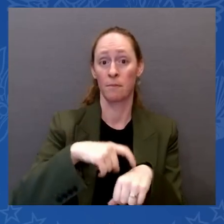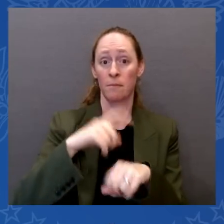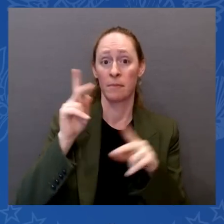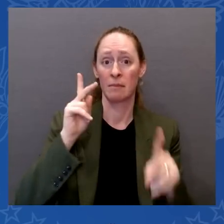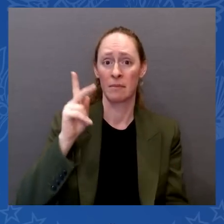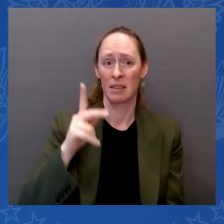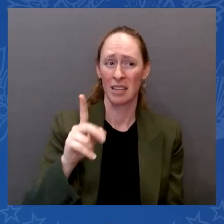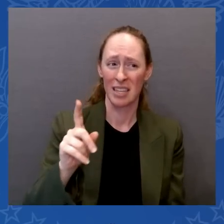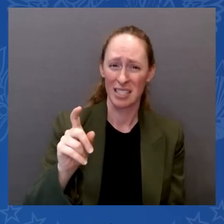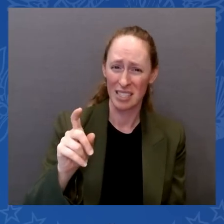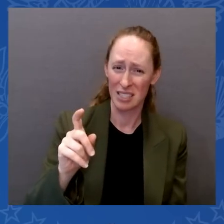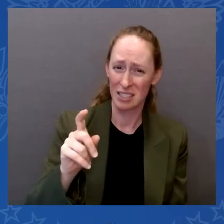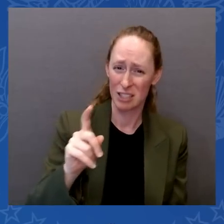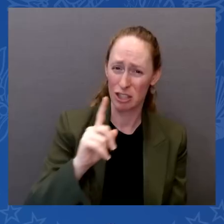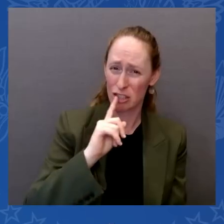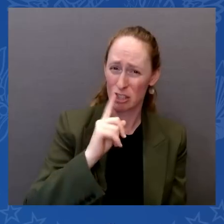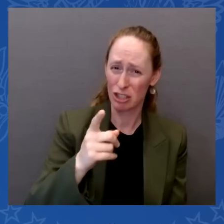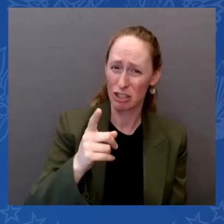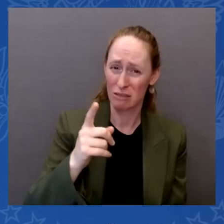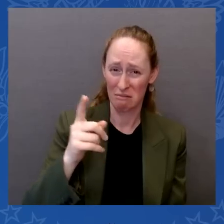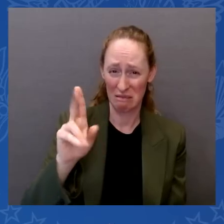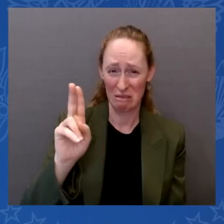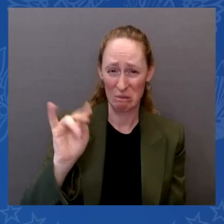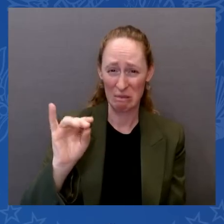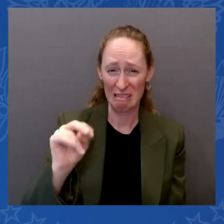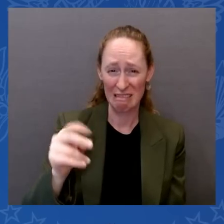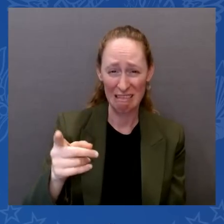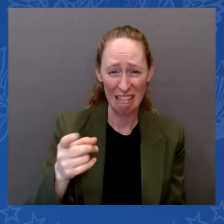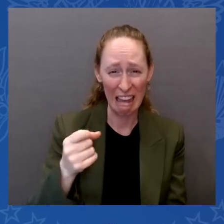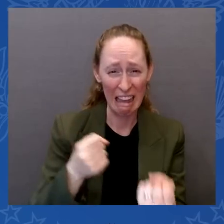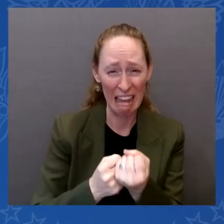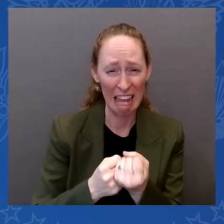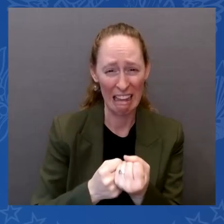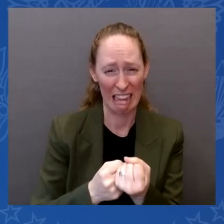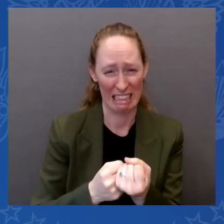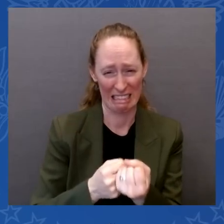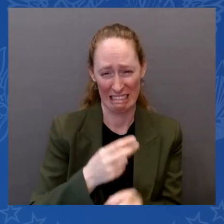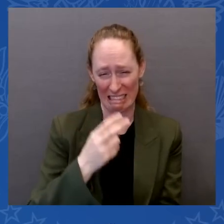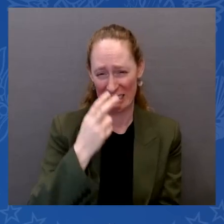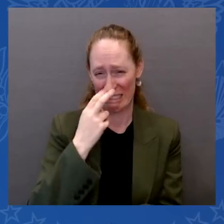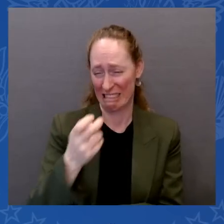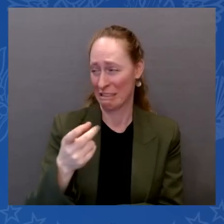One of the first guys I called was Lonnie. And before I announced the detail of all my program,